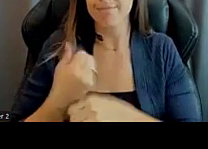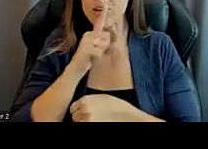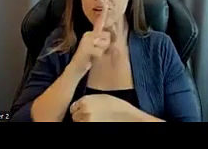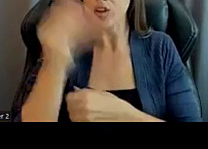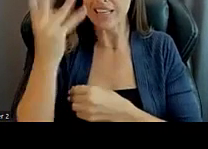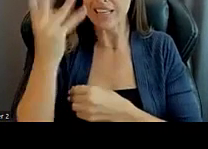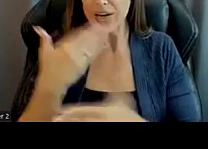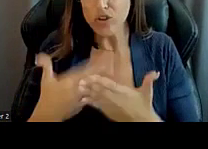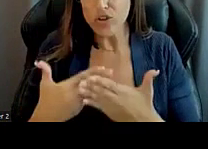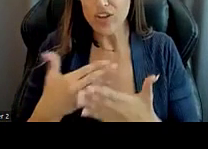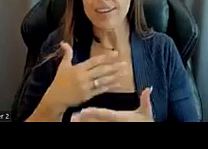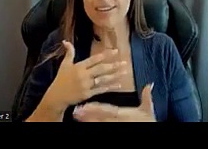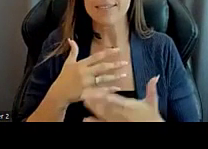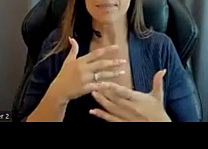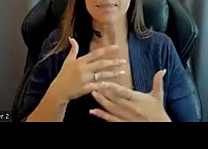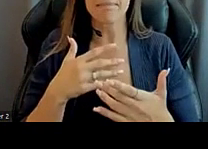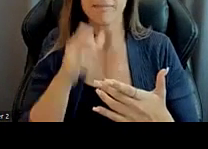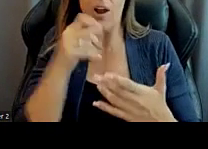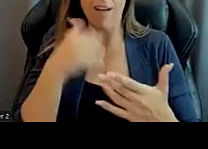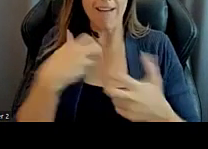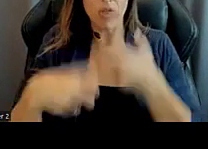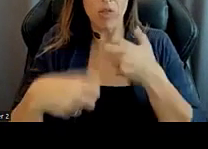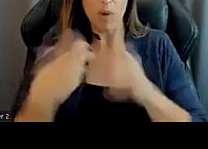and we don't have this problem again, so ..